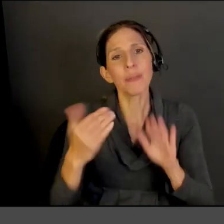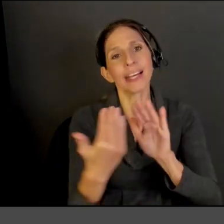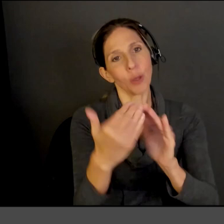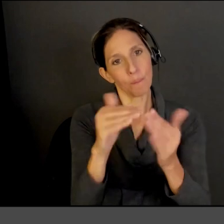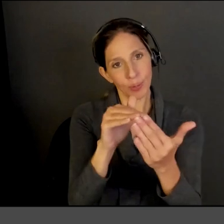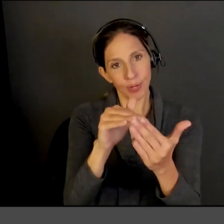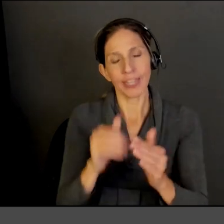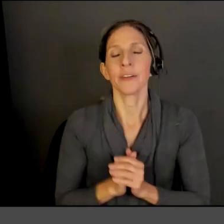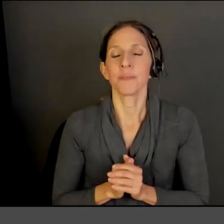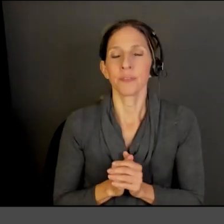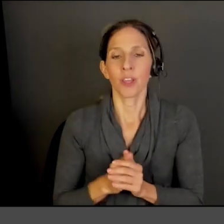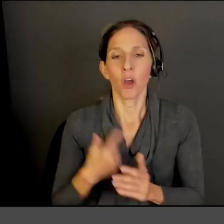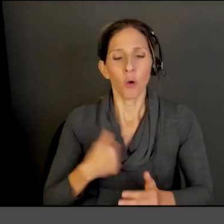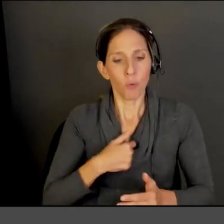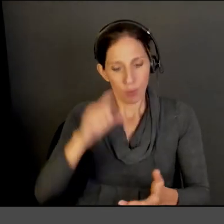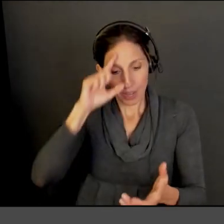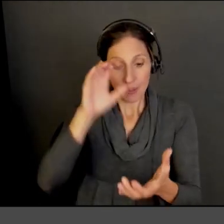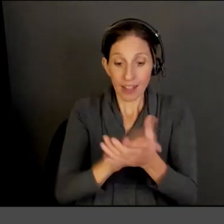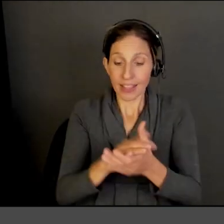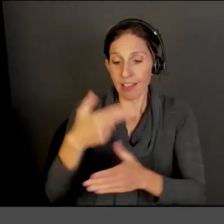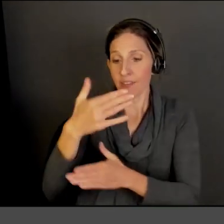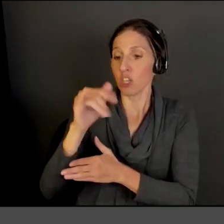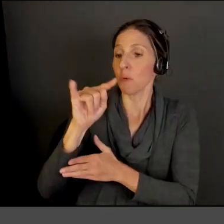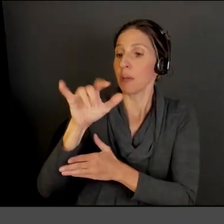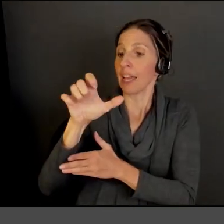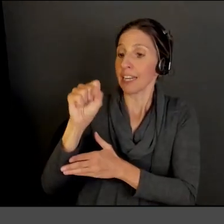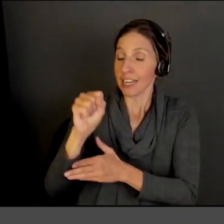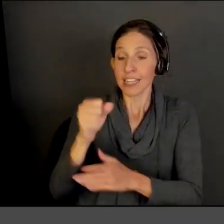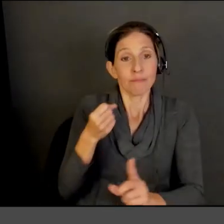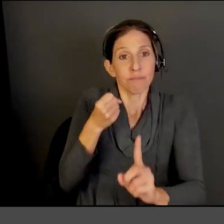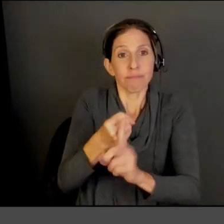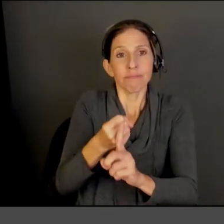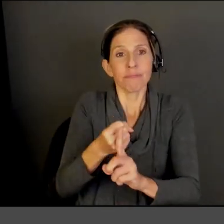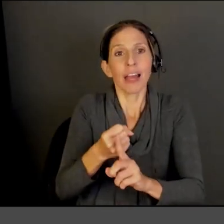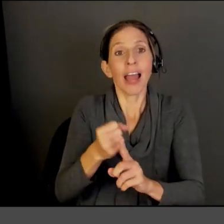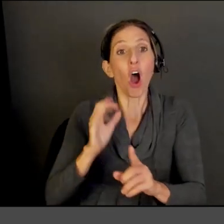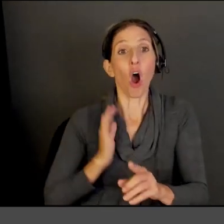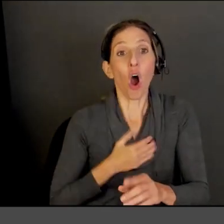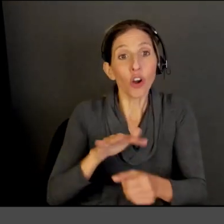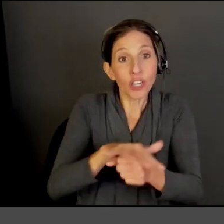NOT ONLY IN OUR NEIGHBORHOODS, BUT IN OUR BROADER, MULTIFOCAL SOCIETY.